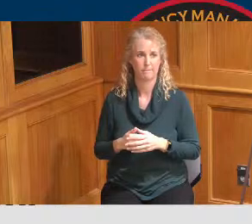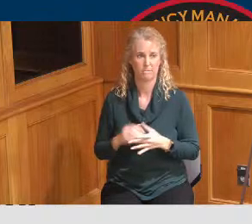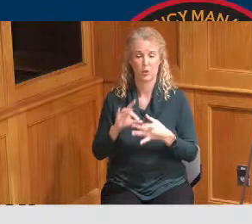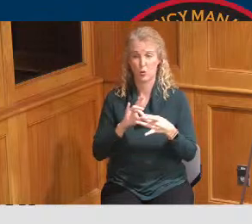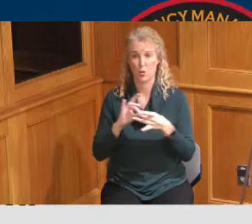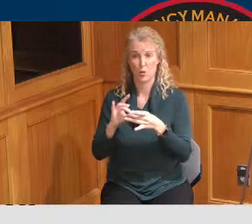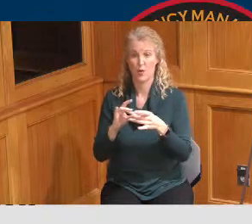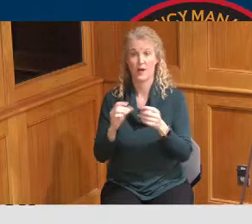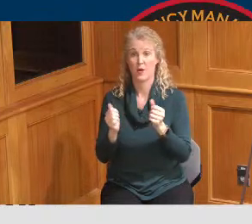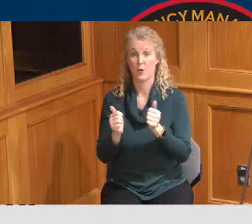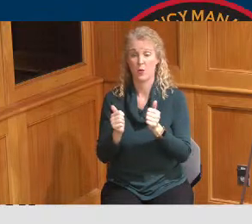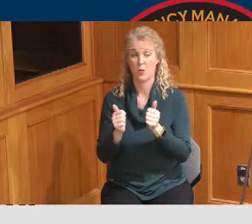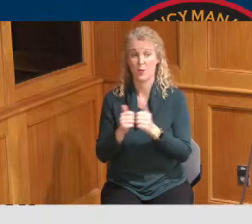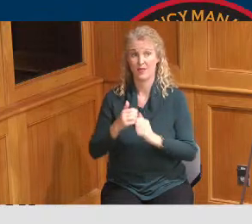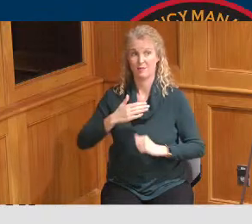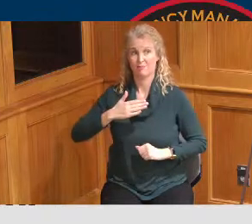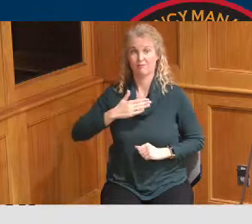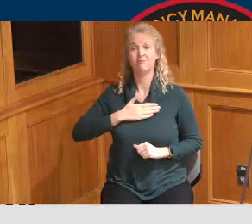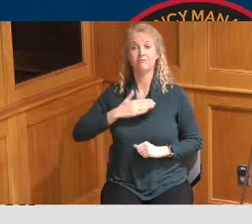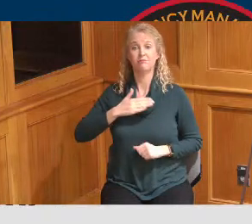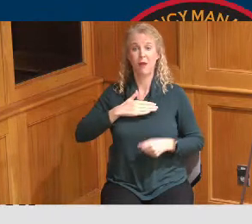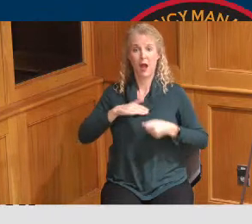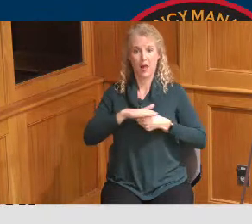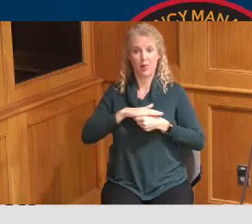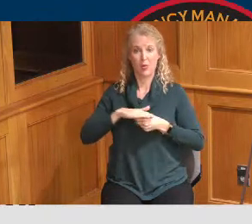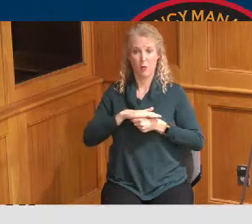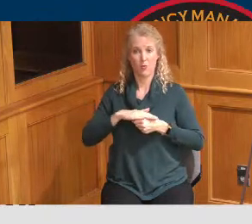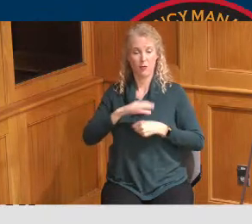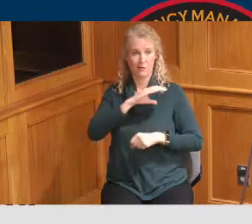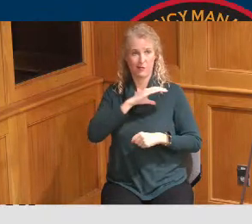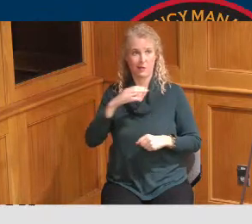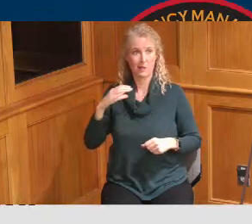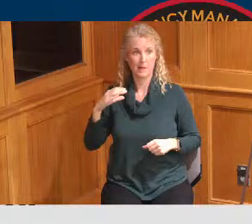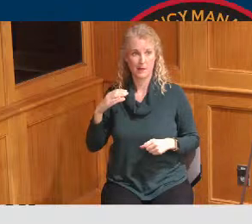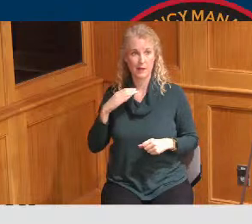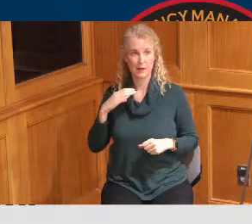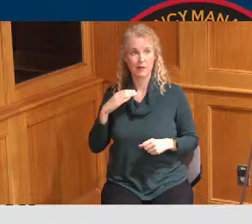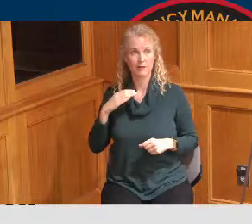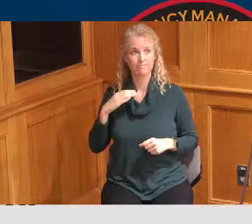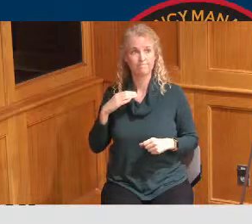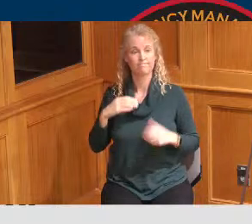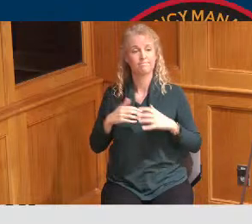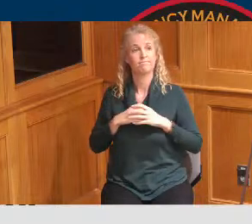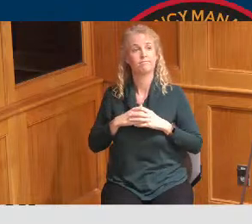by my local emergency planning committee and and that's within Emergency Management we work with